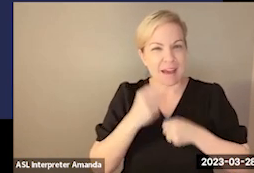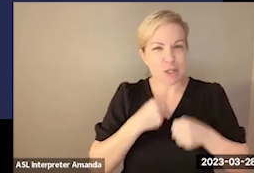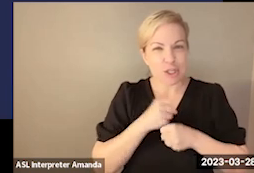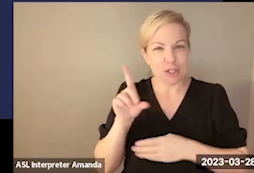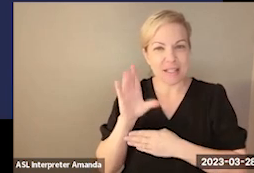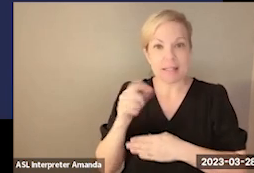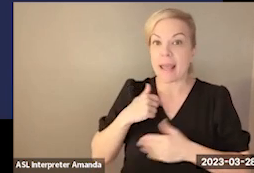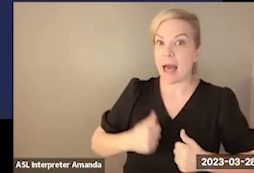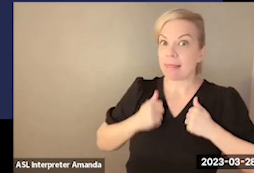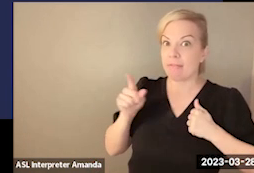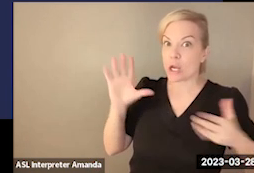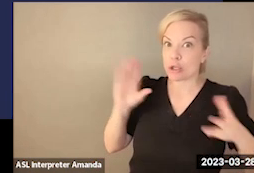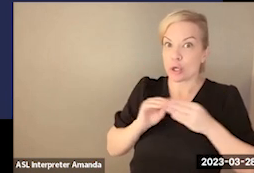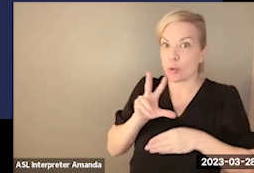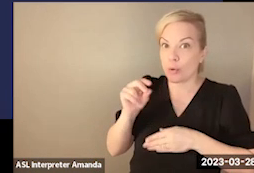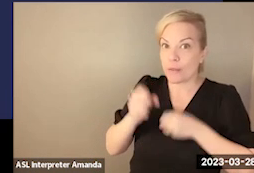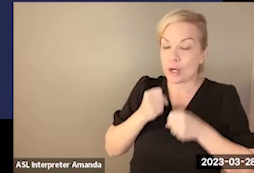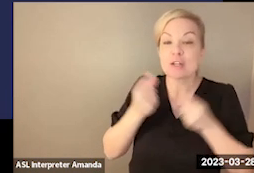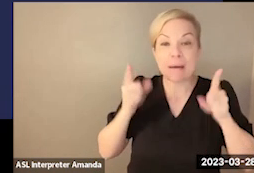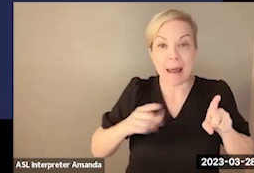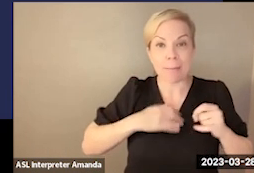Debbie Stine, Science & Technology Policy Academy: It it got to the point where